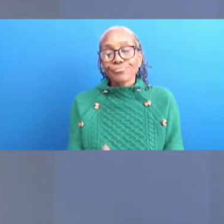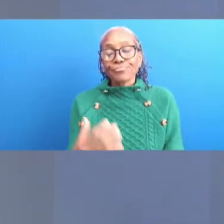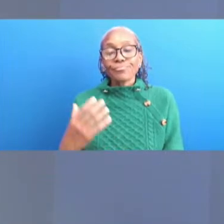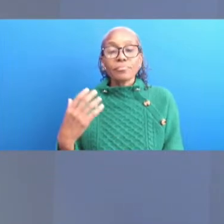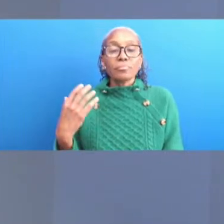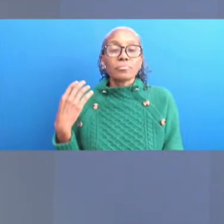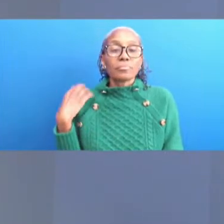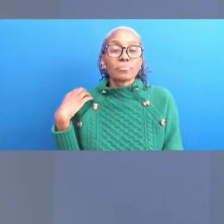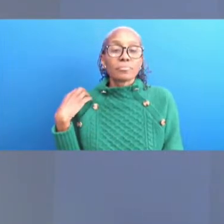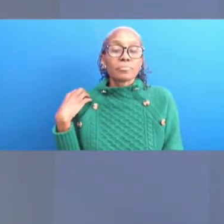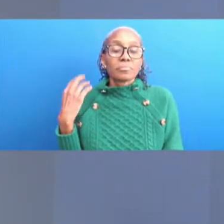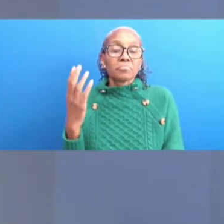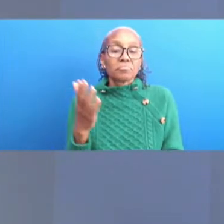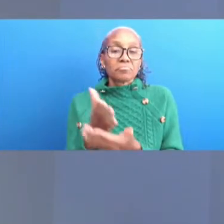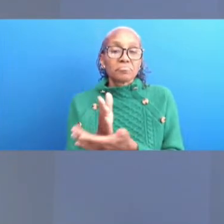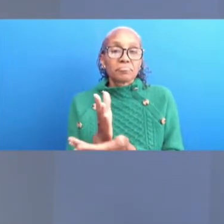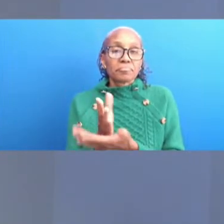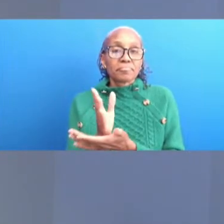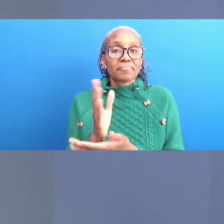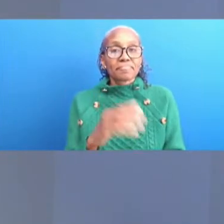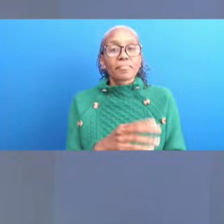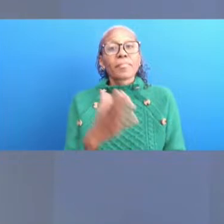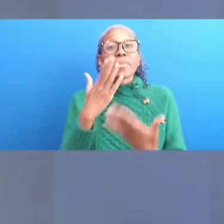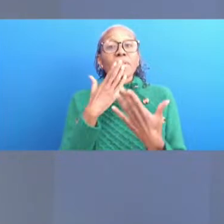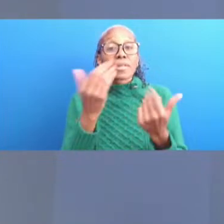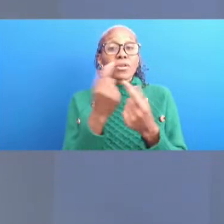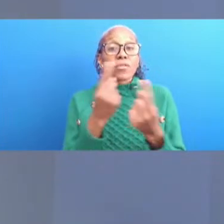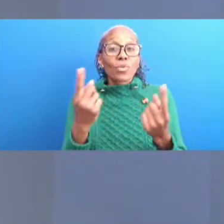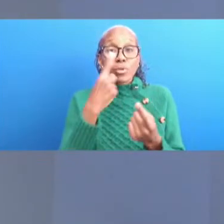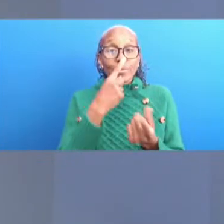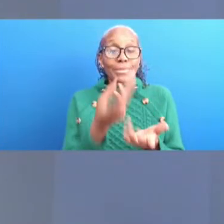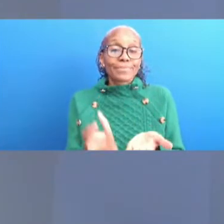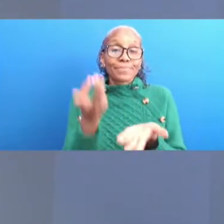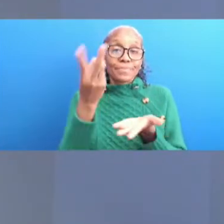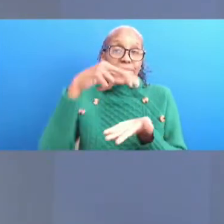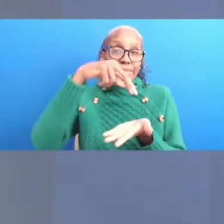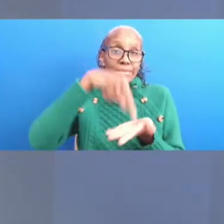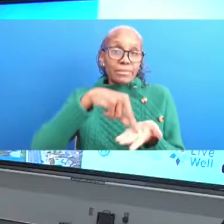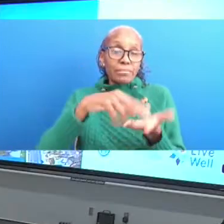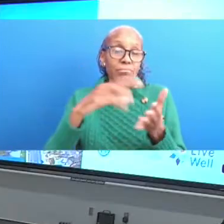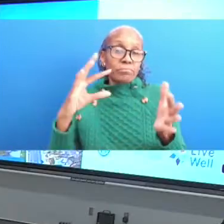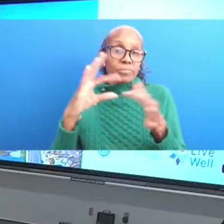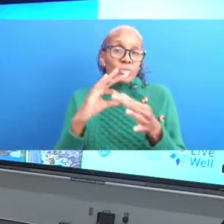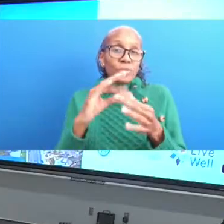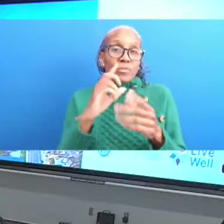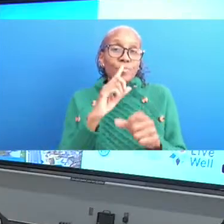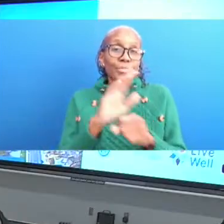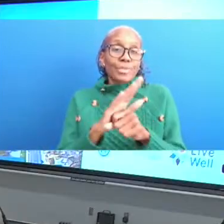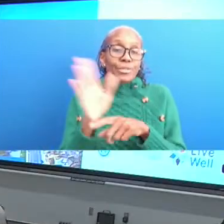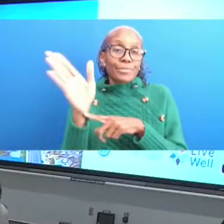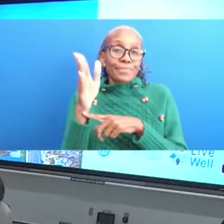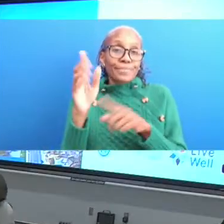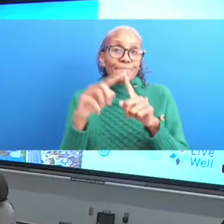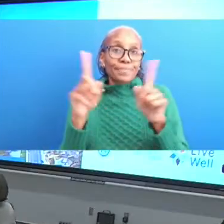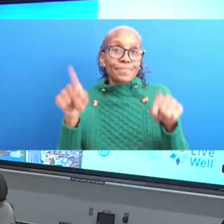OUR.